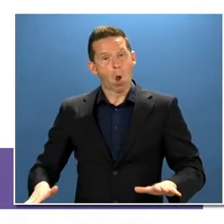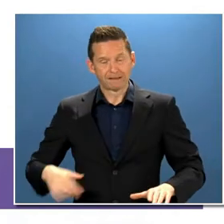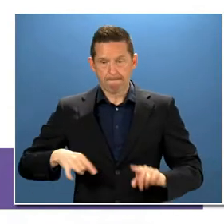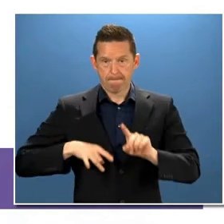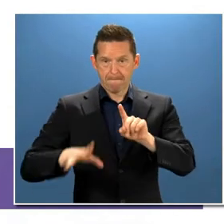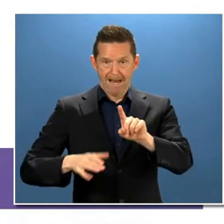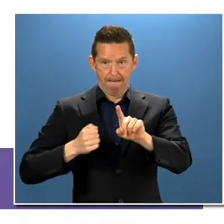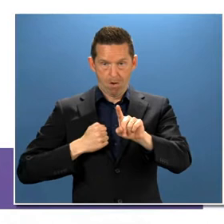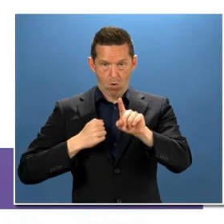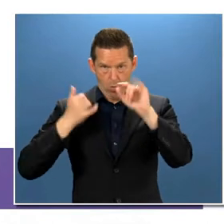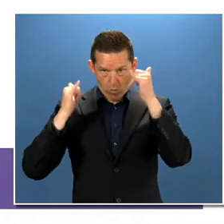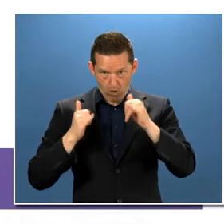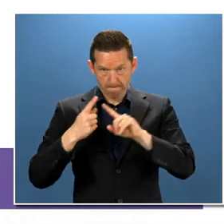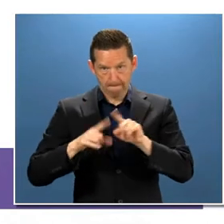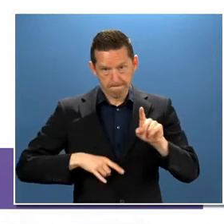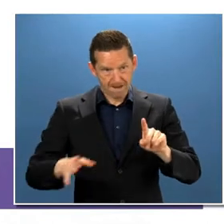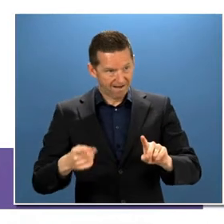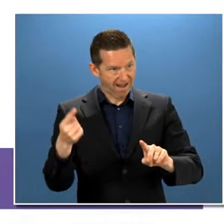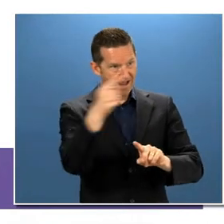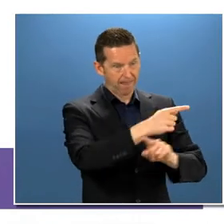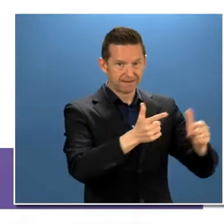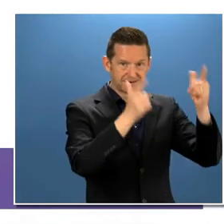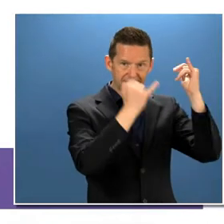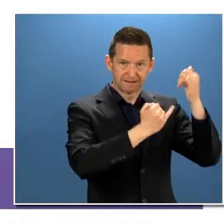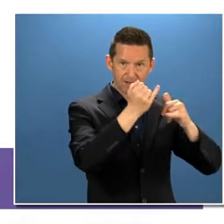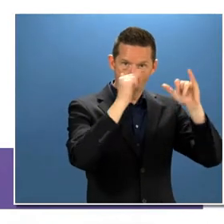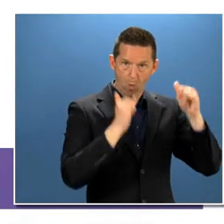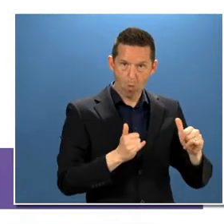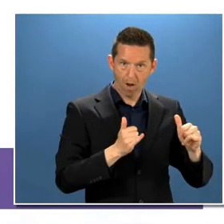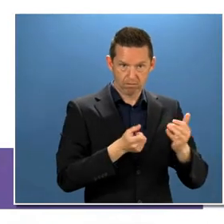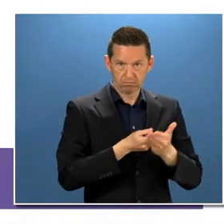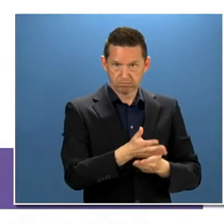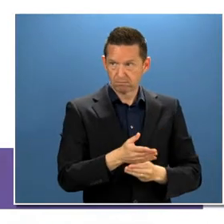costs of the other lawyers representing the employer, for example. Yes.